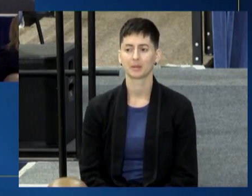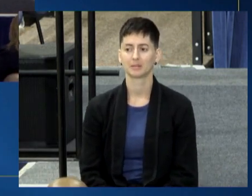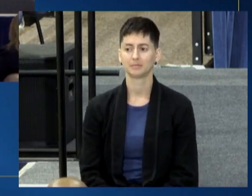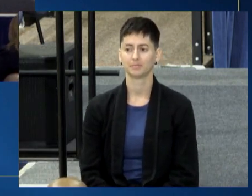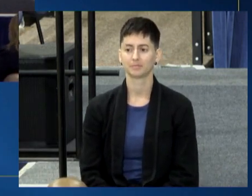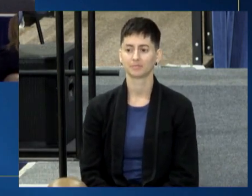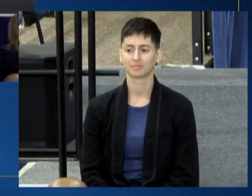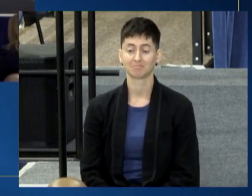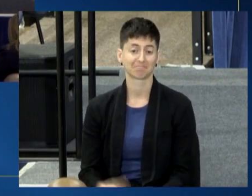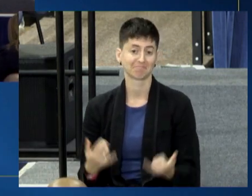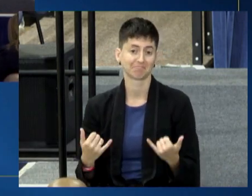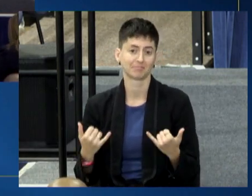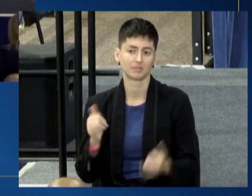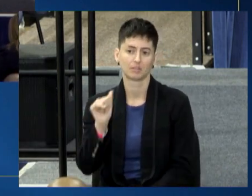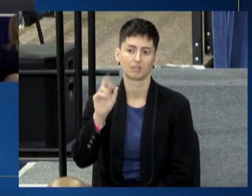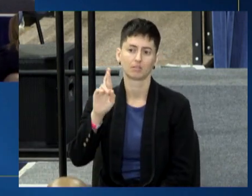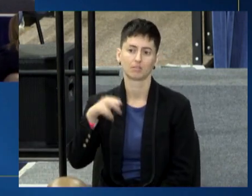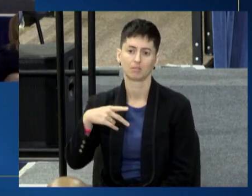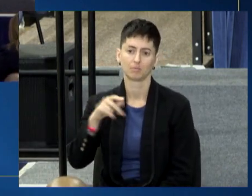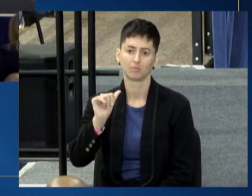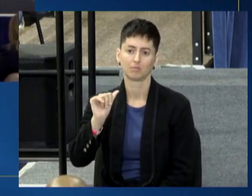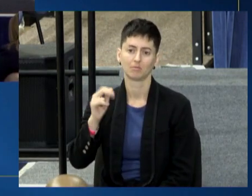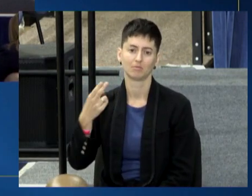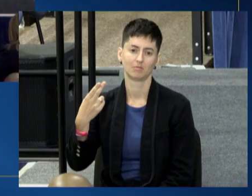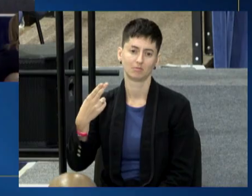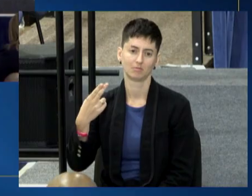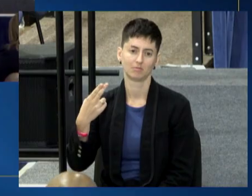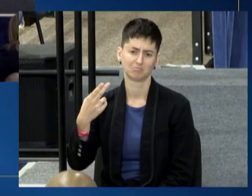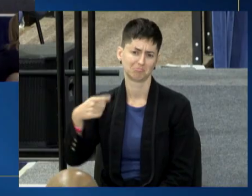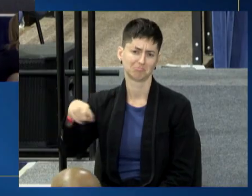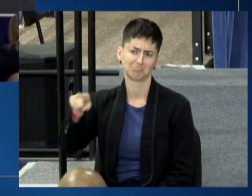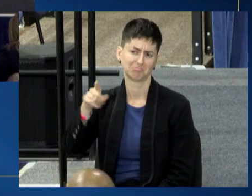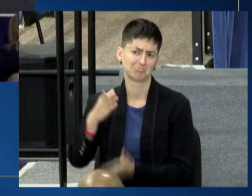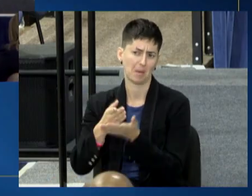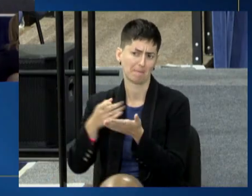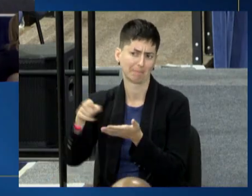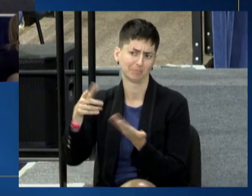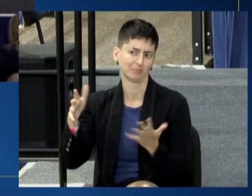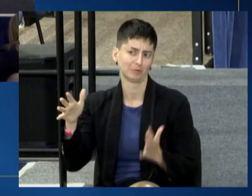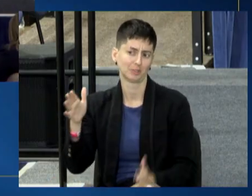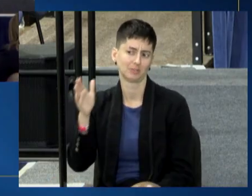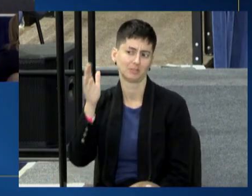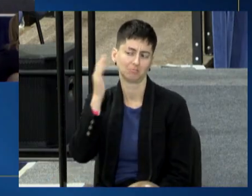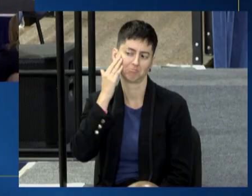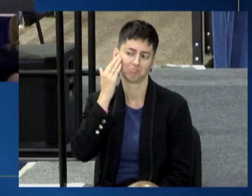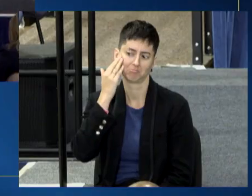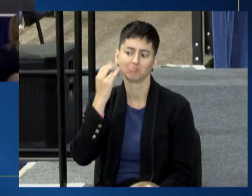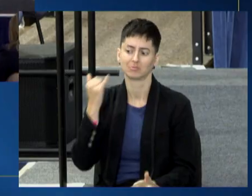Okay. So, now, ARPA-H, some of you maybe heard of them and now hopefully, have a better sense of the work that they're doing, but also,